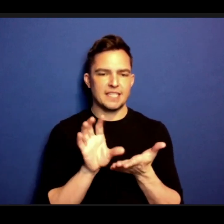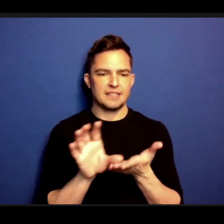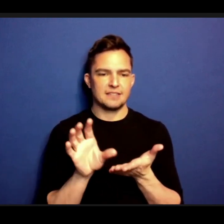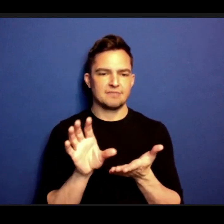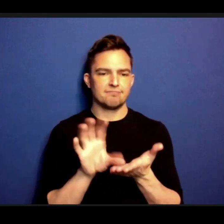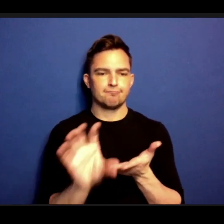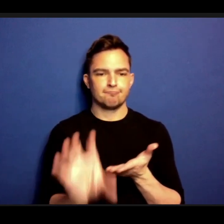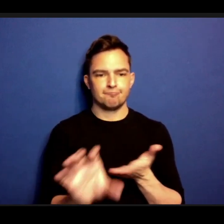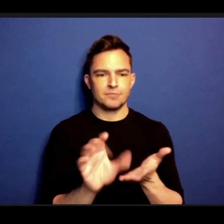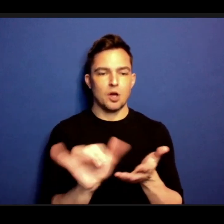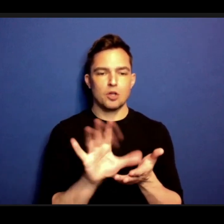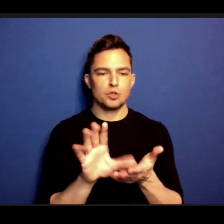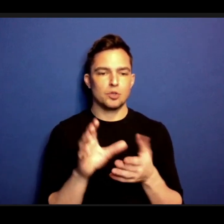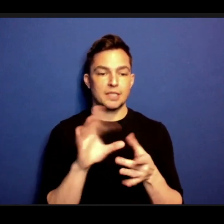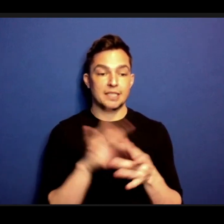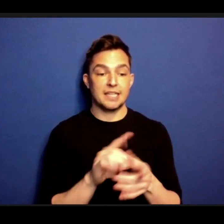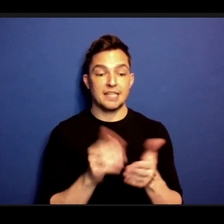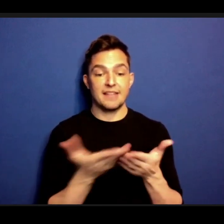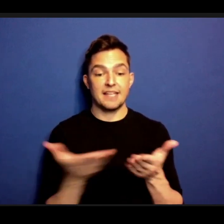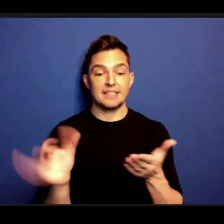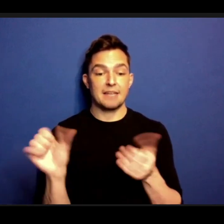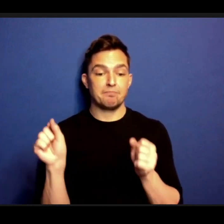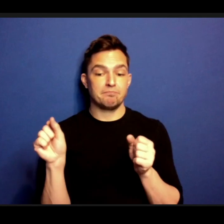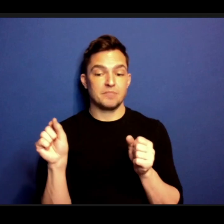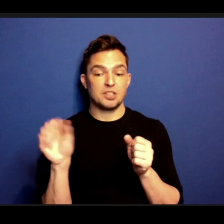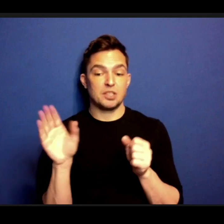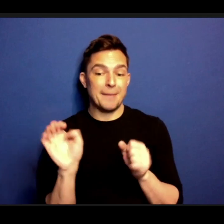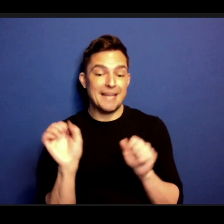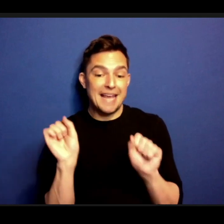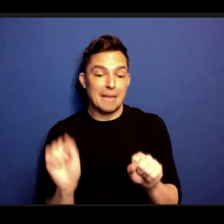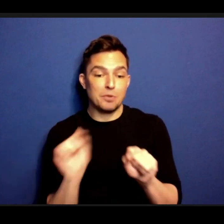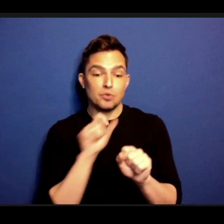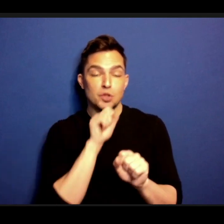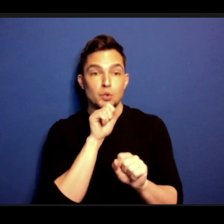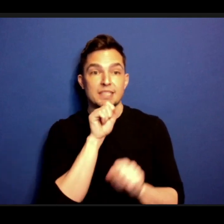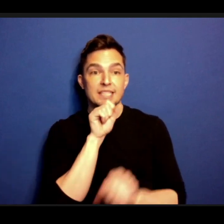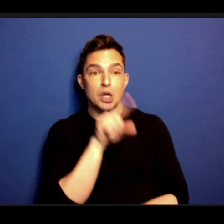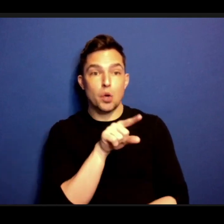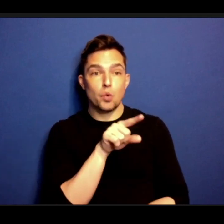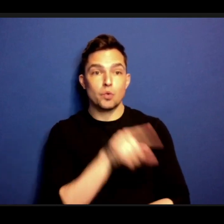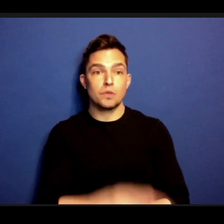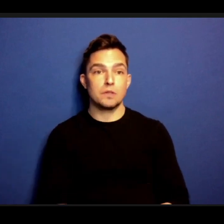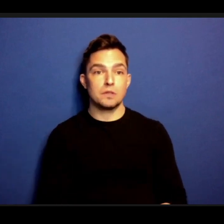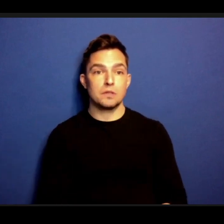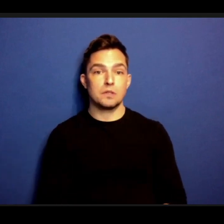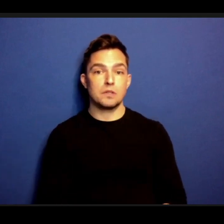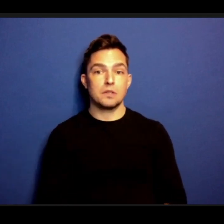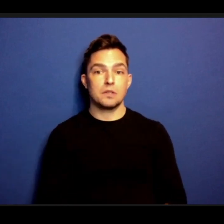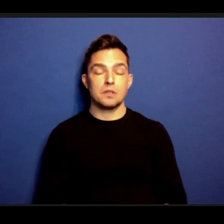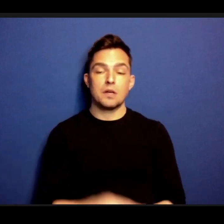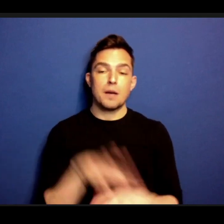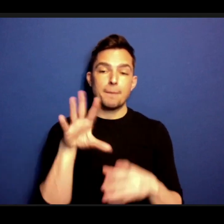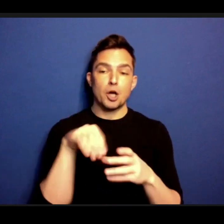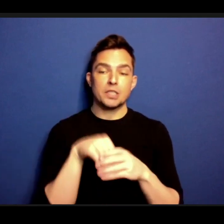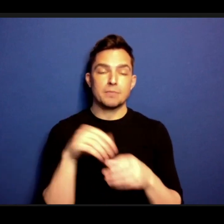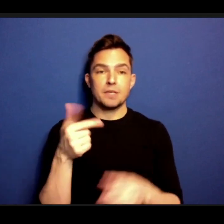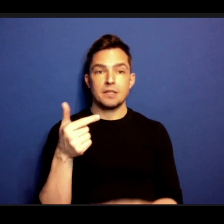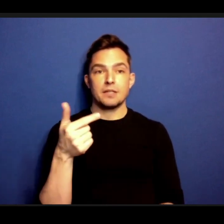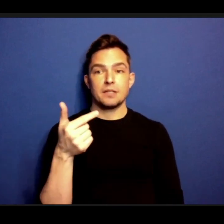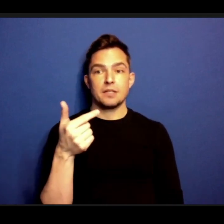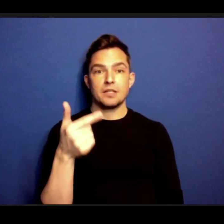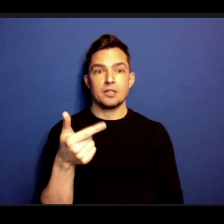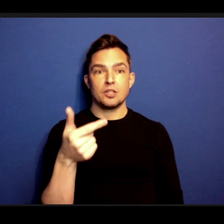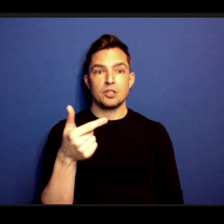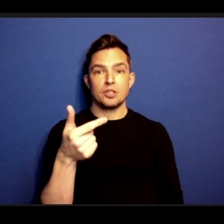connected to things like being able to disclose participant GI tracking location as a part